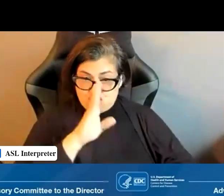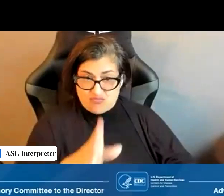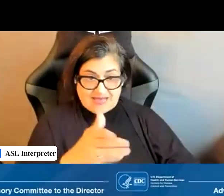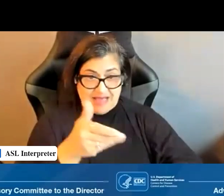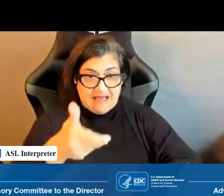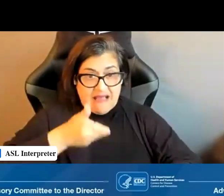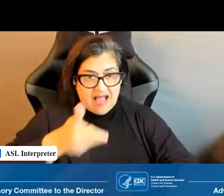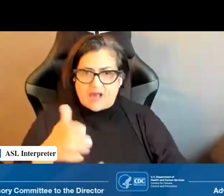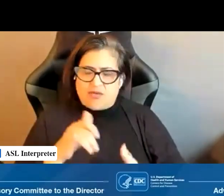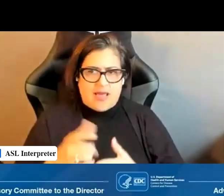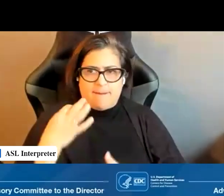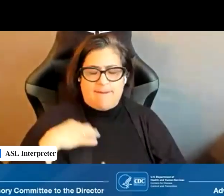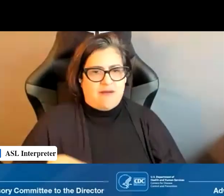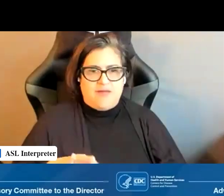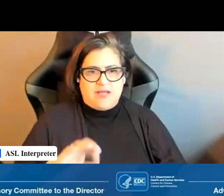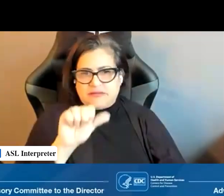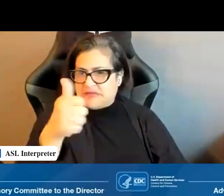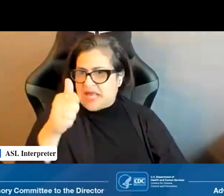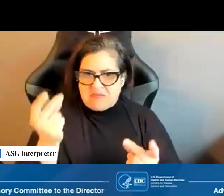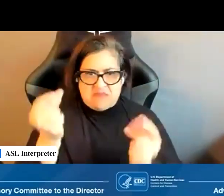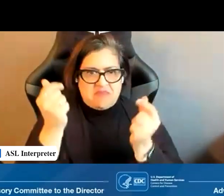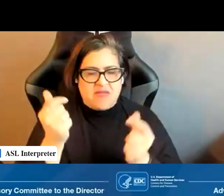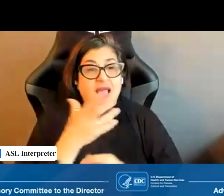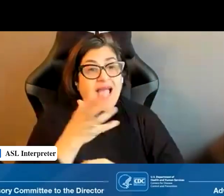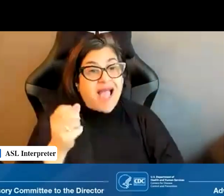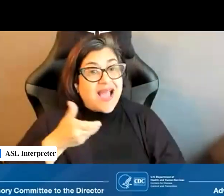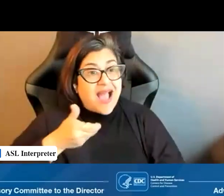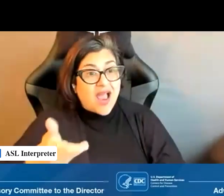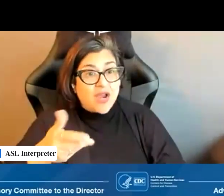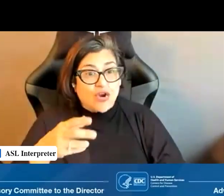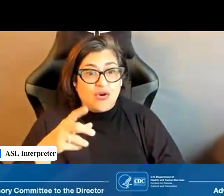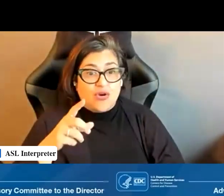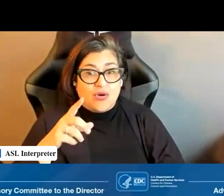And another thing, too, is having ability to hire remotely really enables us